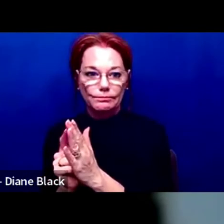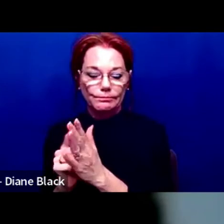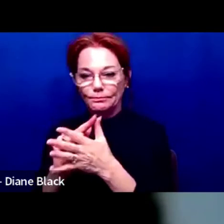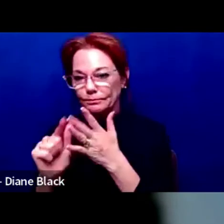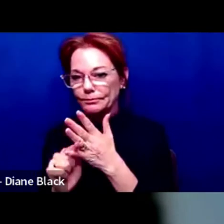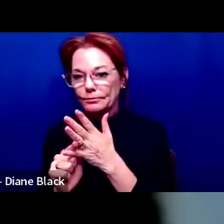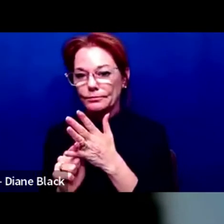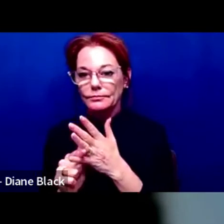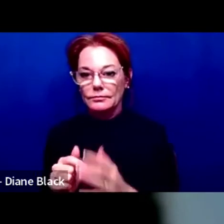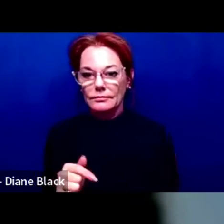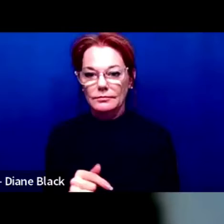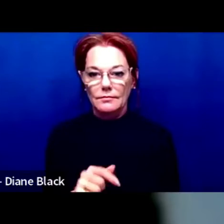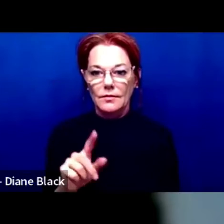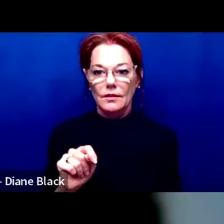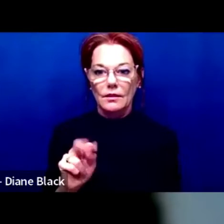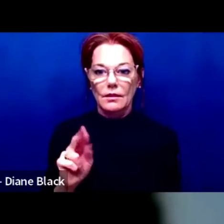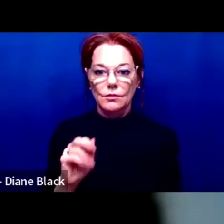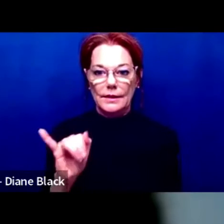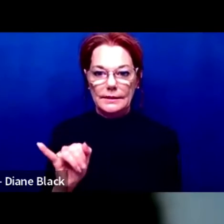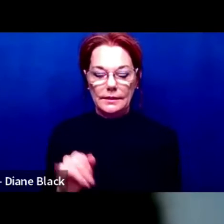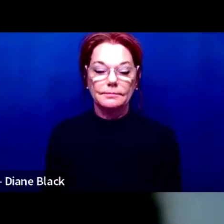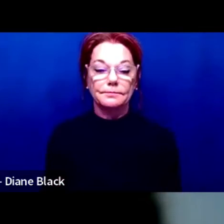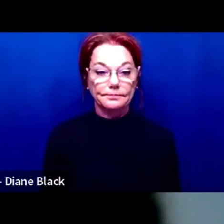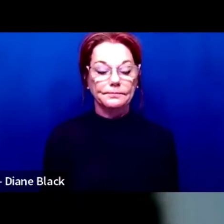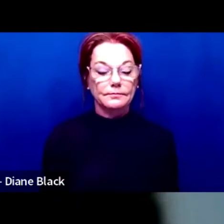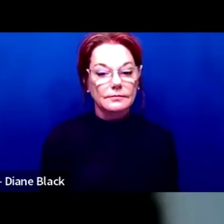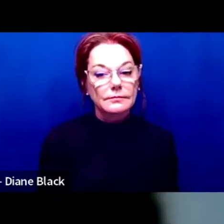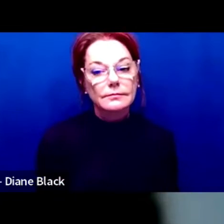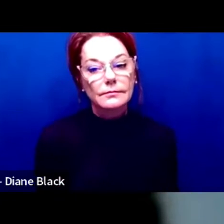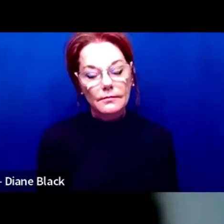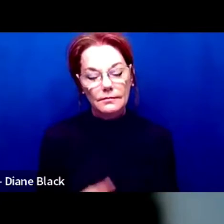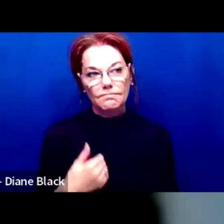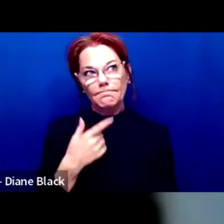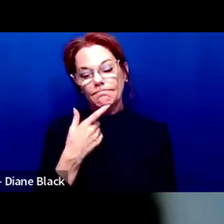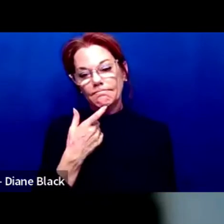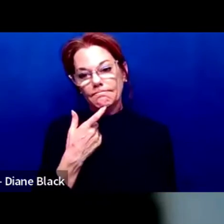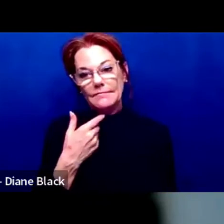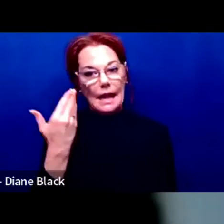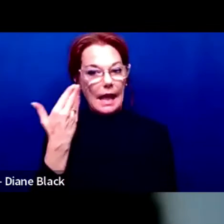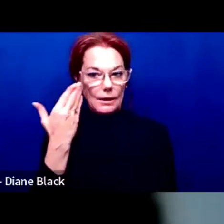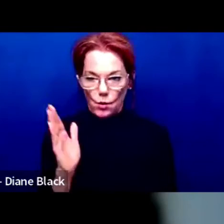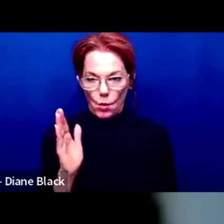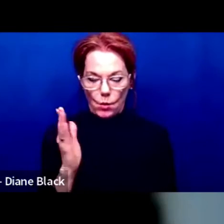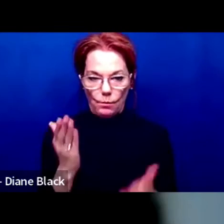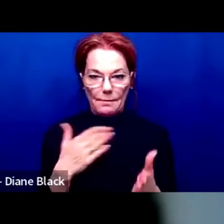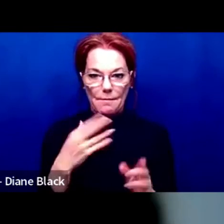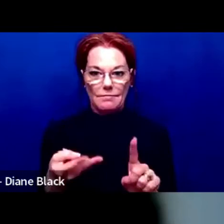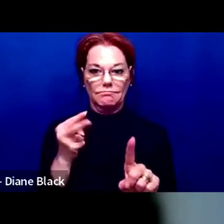Traci Barney: Um, I would say for and I don't know, maybe I look at things a little bit differently. But for me, it